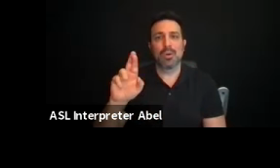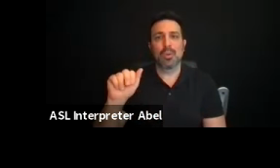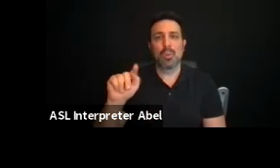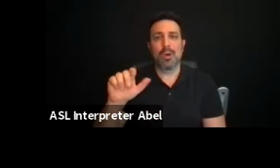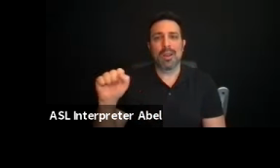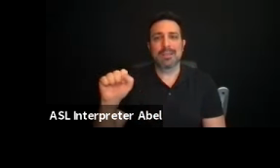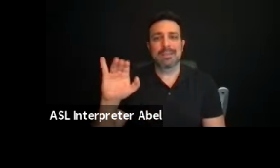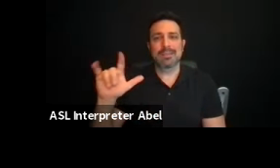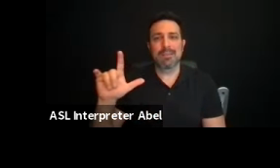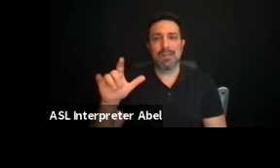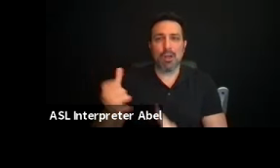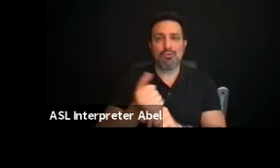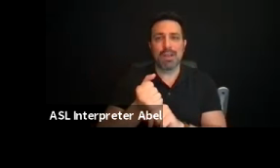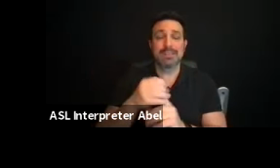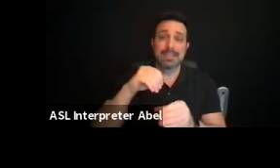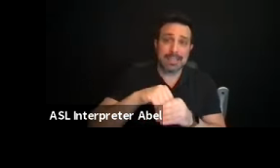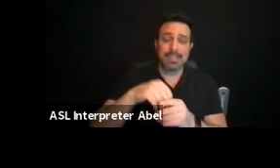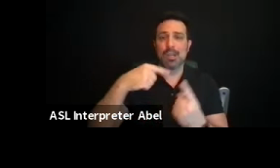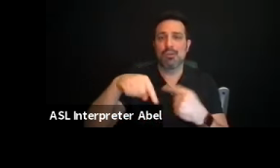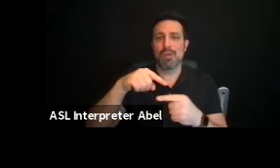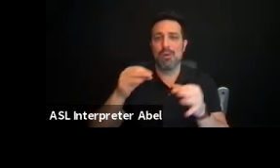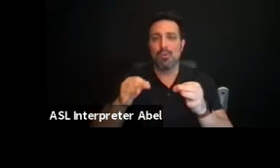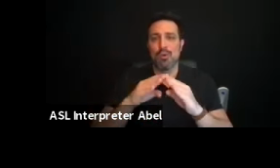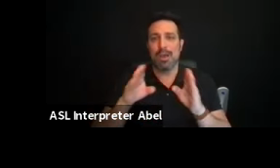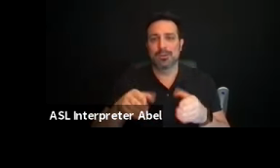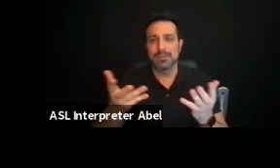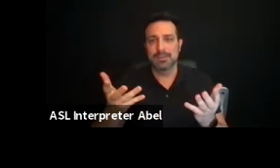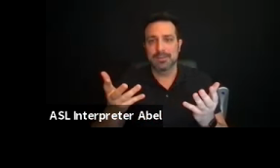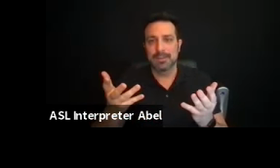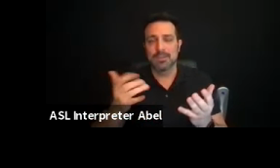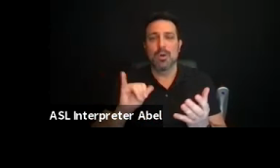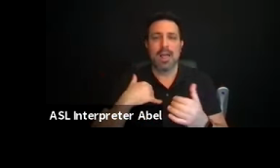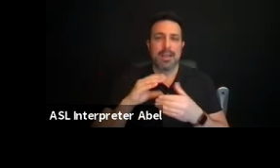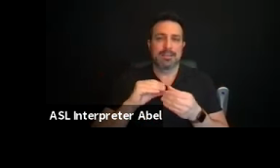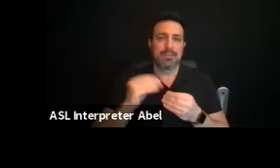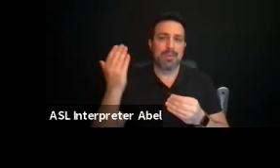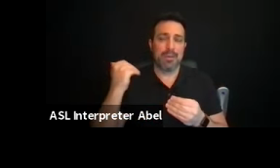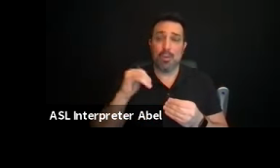justice system by enshrining into law the current state court rule that was already